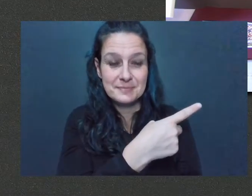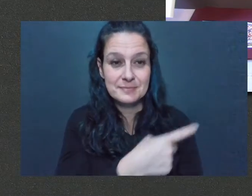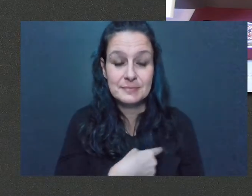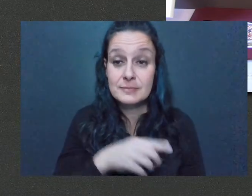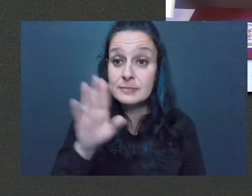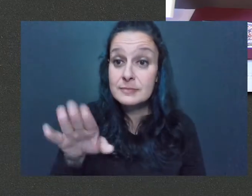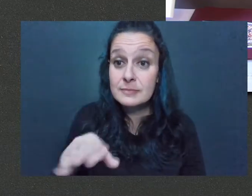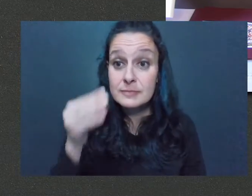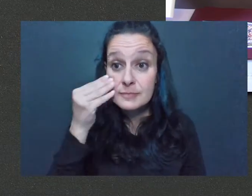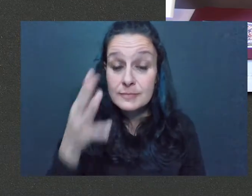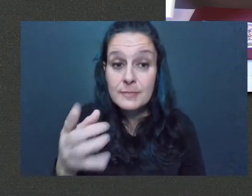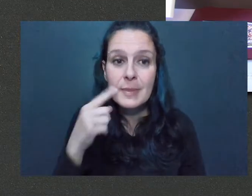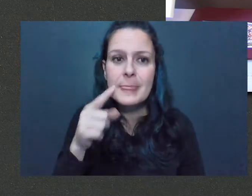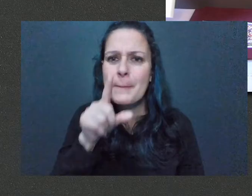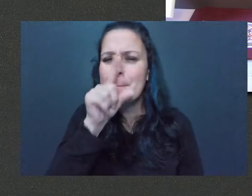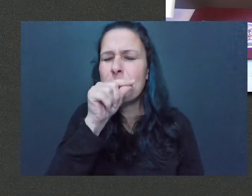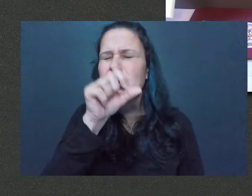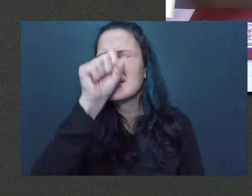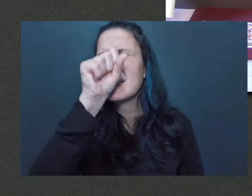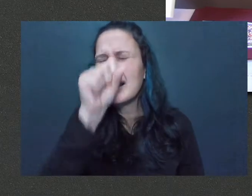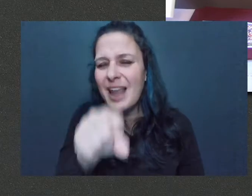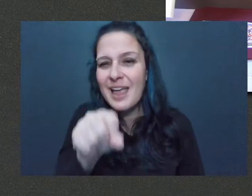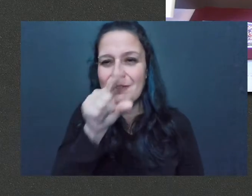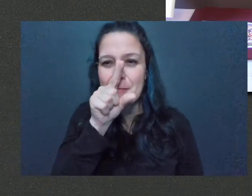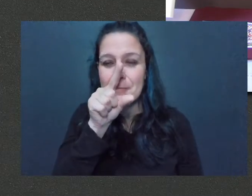And you know what? Birds love peanut butter too.